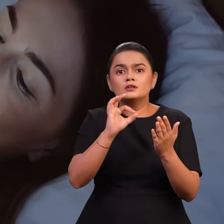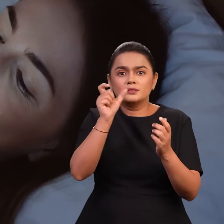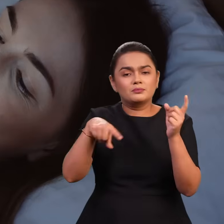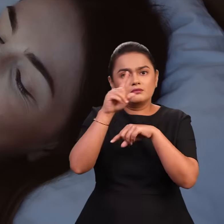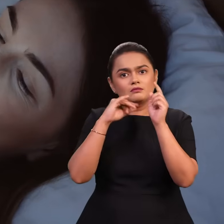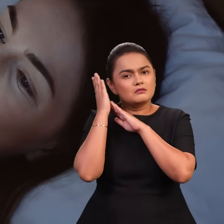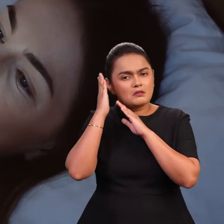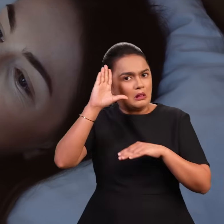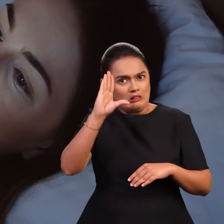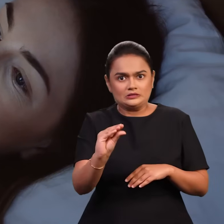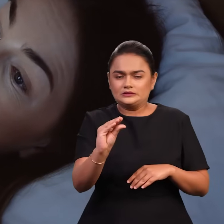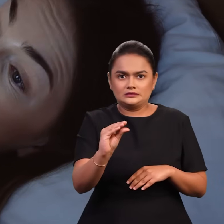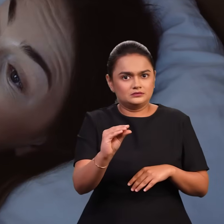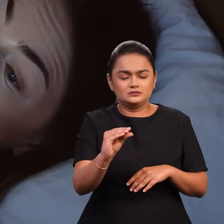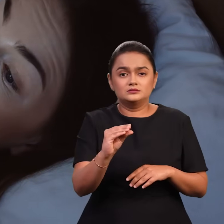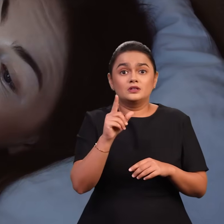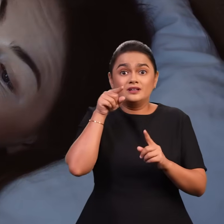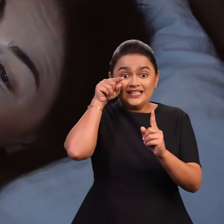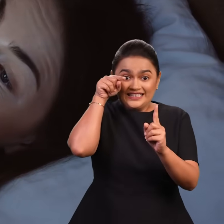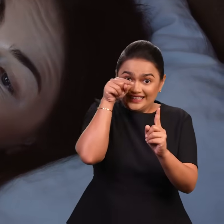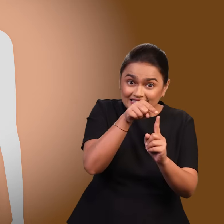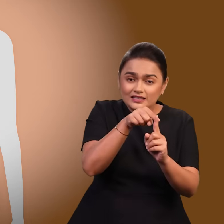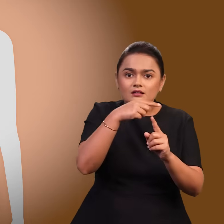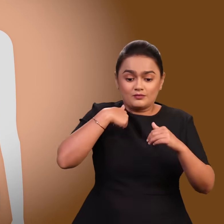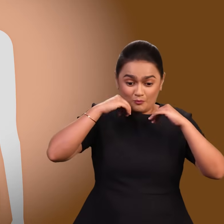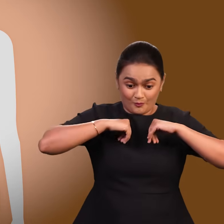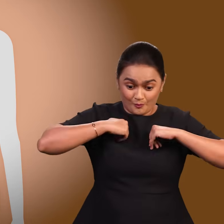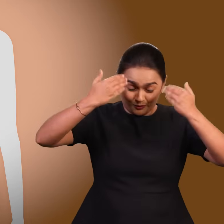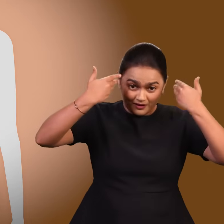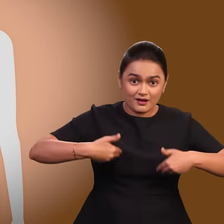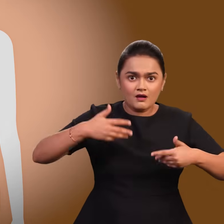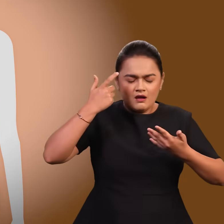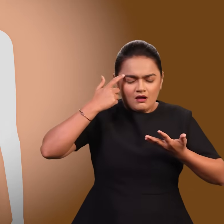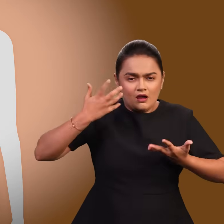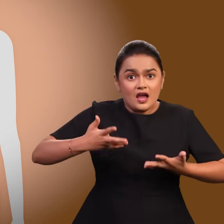Typically people are sleeping less. and that adds to the stress in the body.